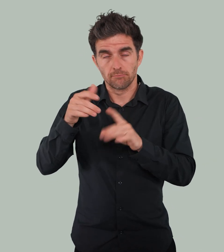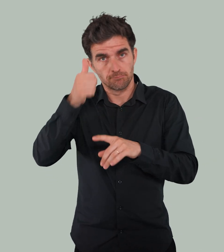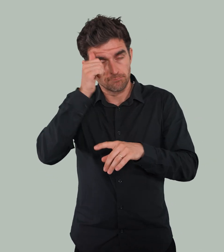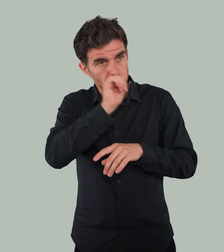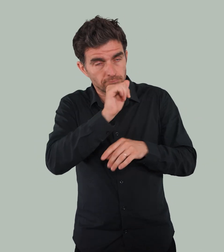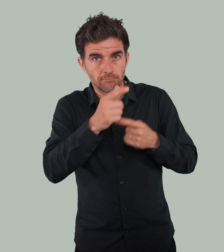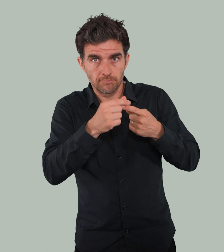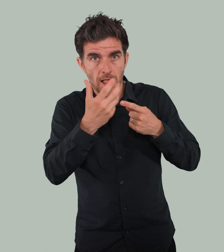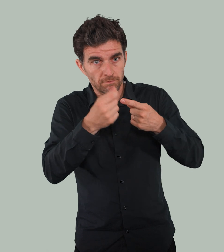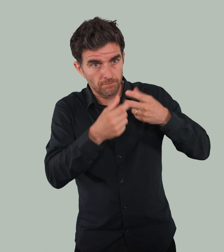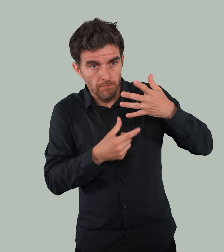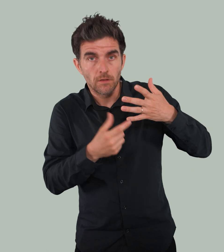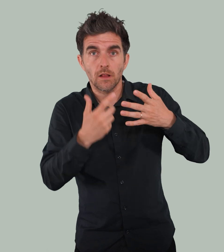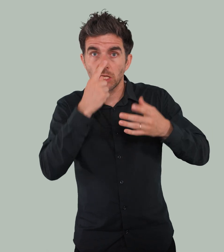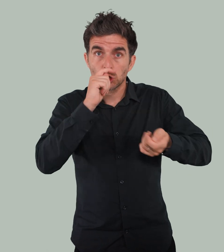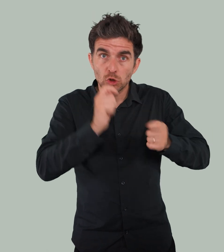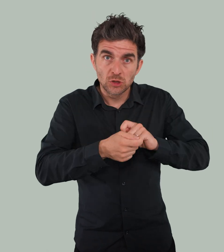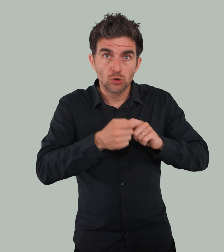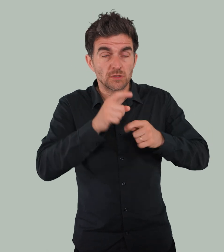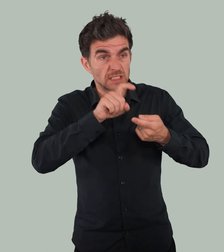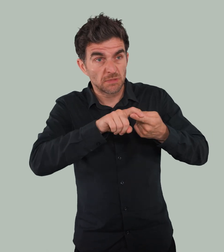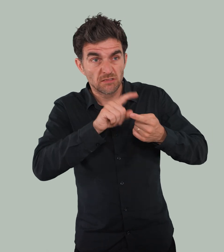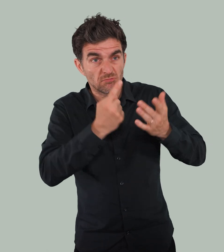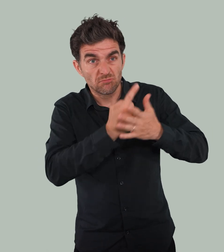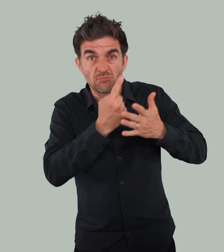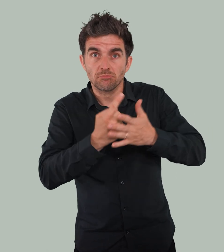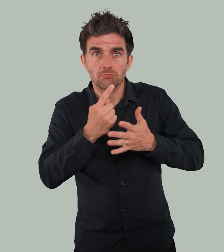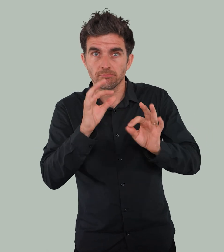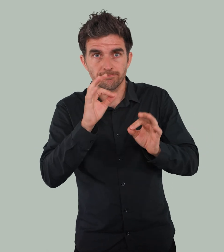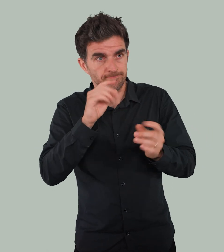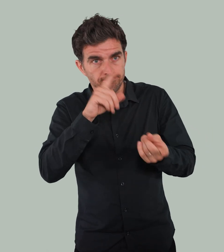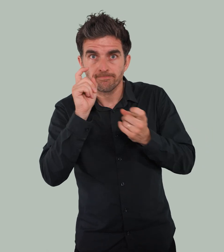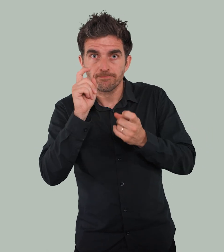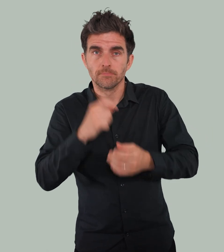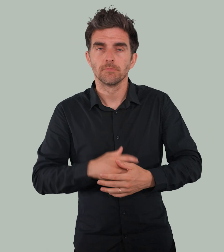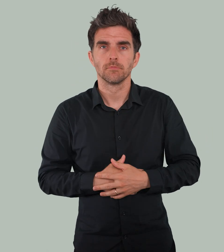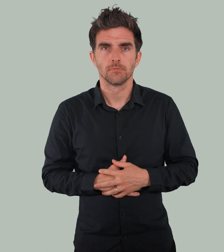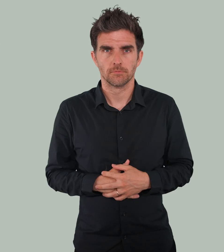not reflect how conditions vary over time or across different contexts.